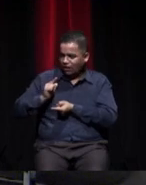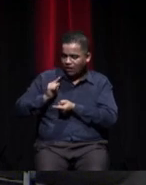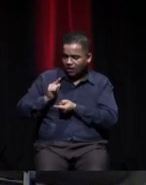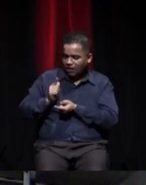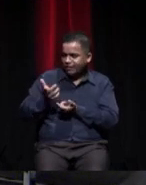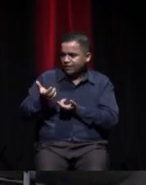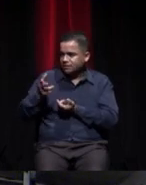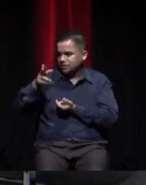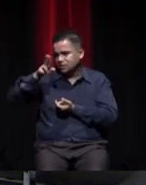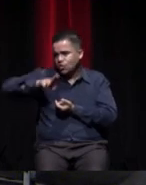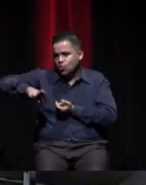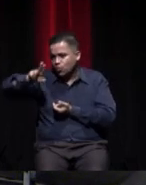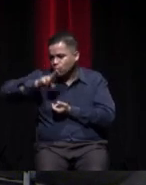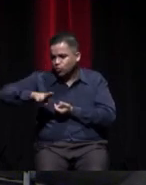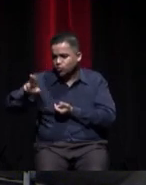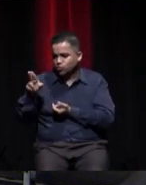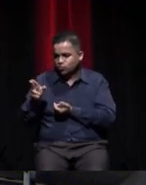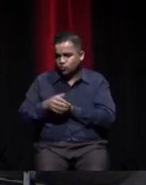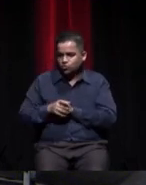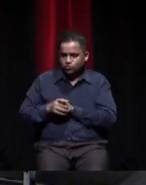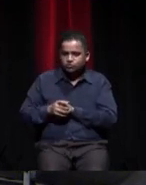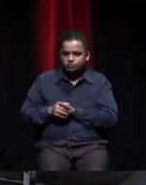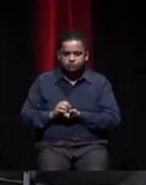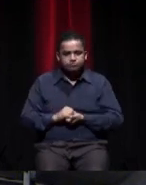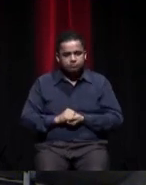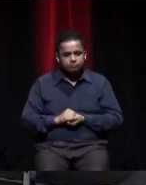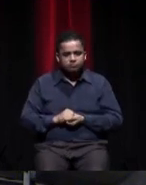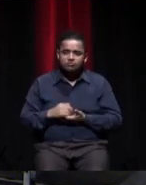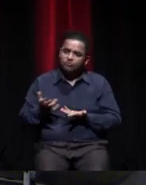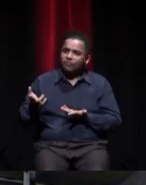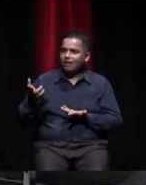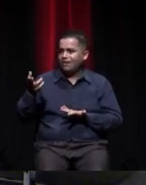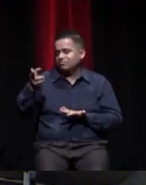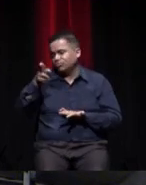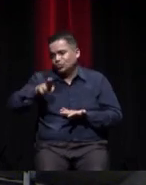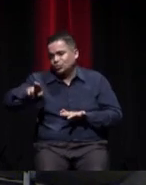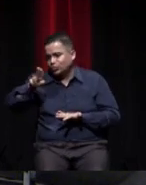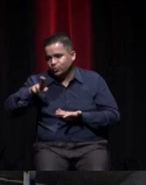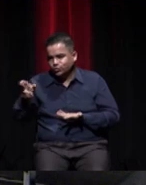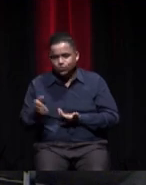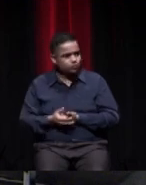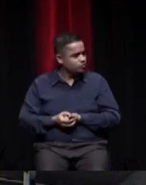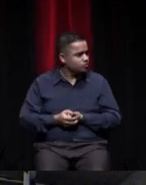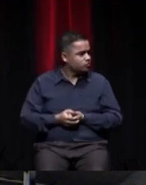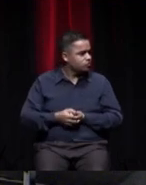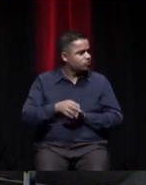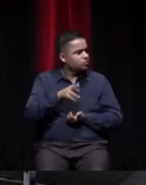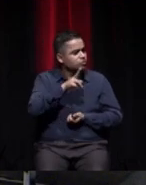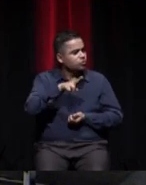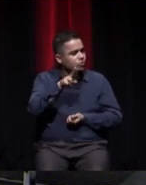let's call them alternative. Some usages... The best alternative usage is boycott.